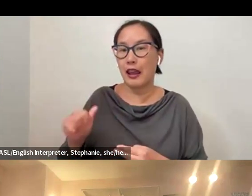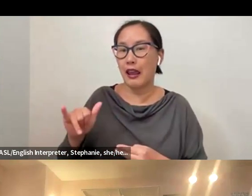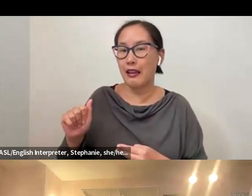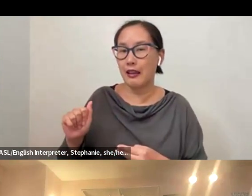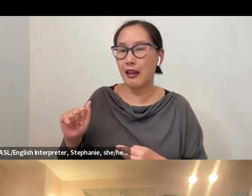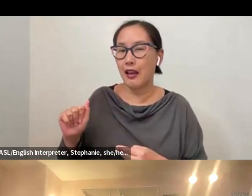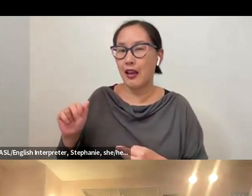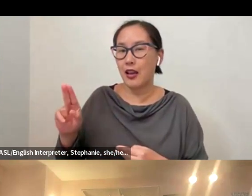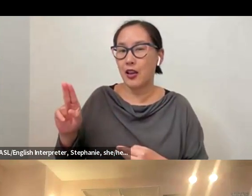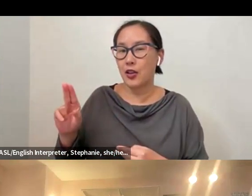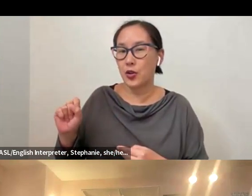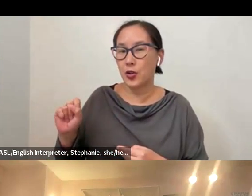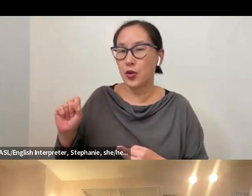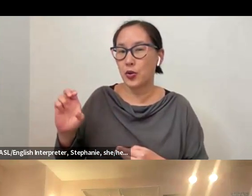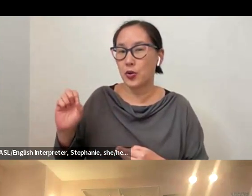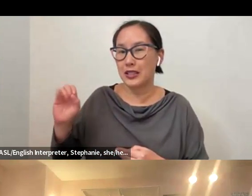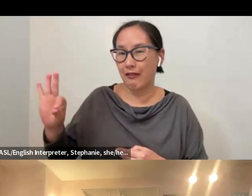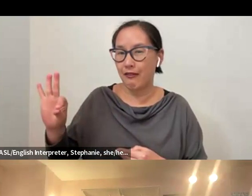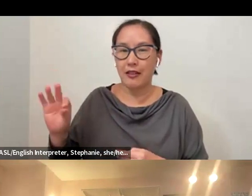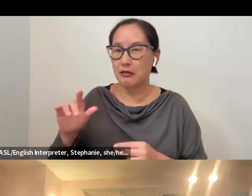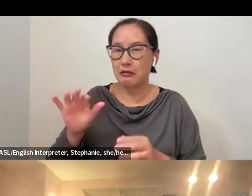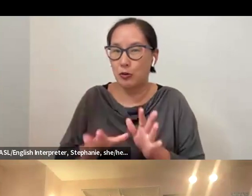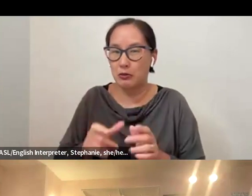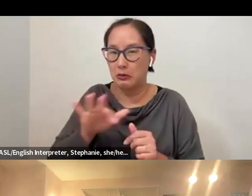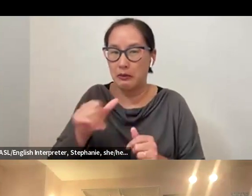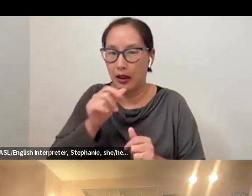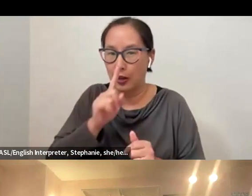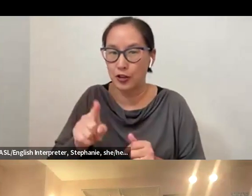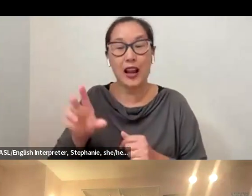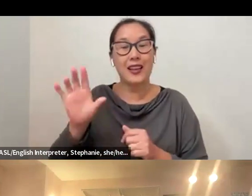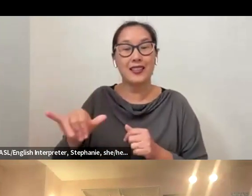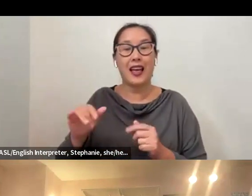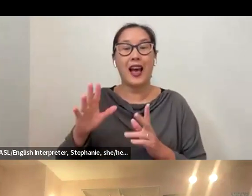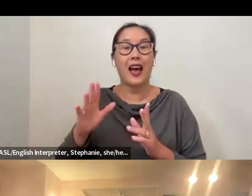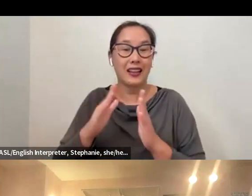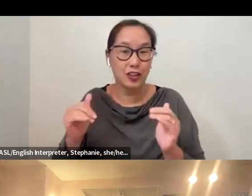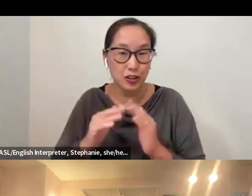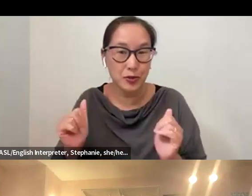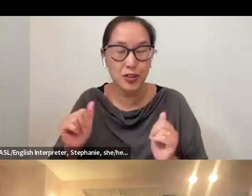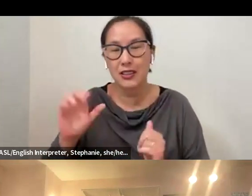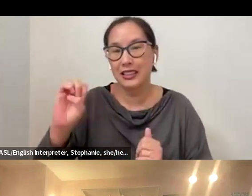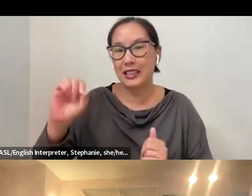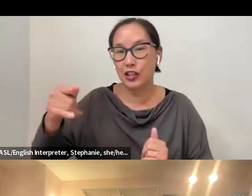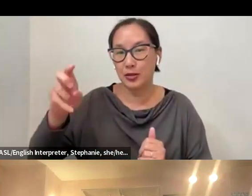It's an Egyptian director, that this film is now or will be available in two days on,